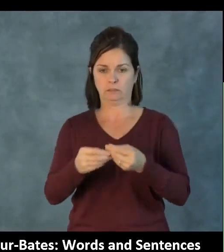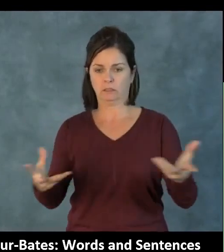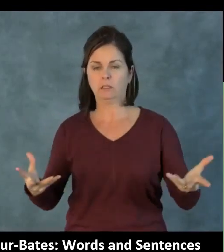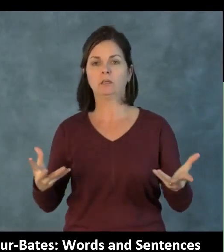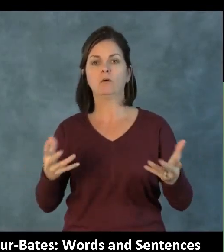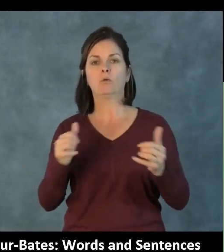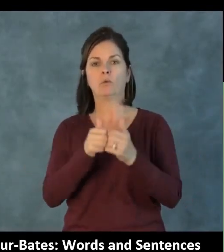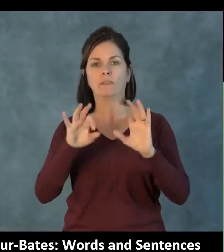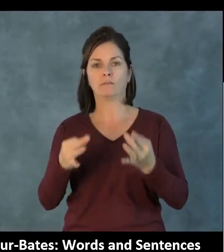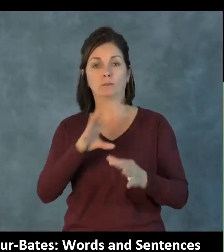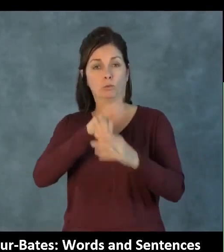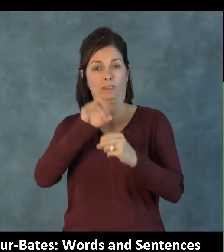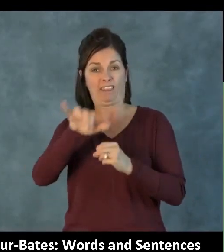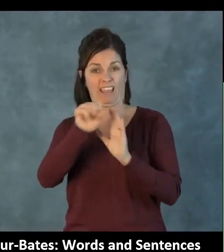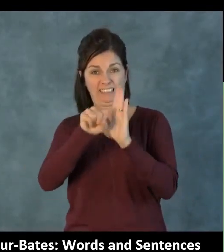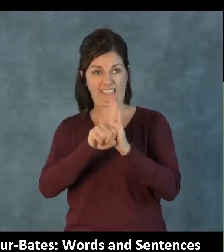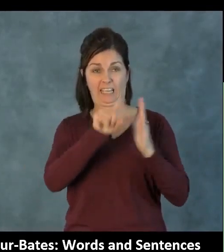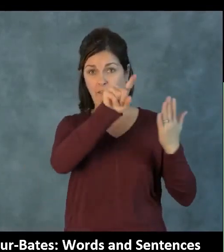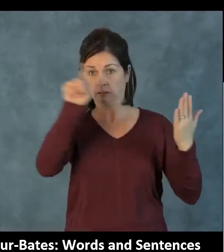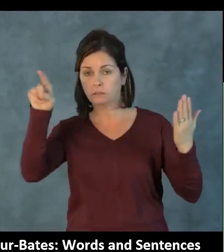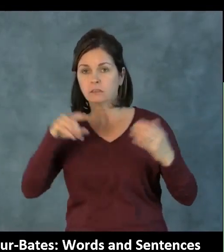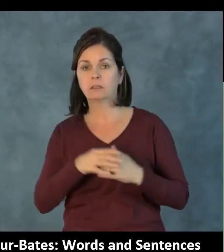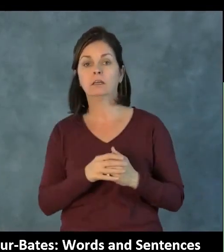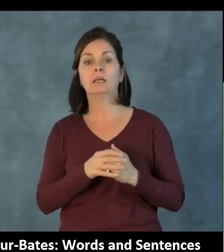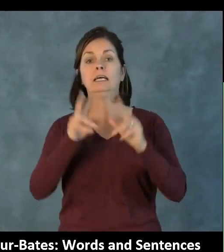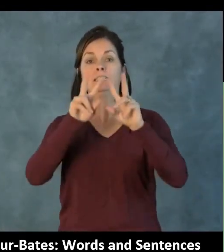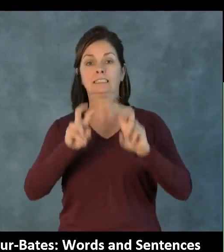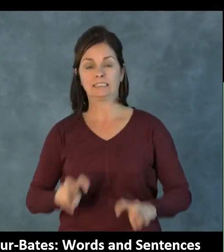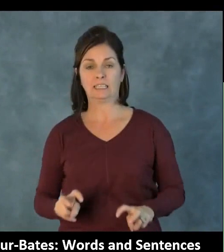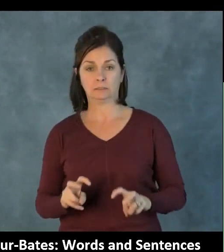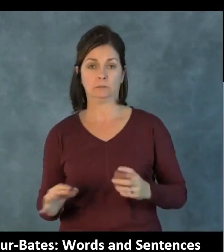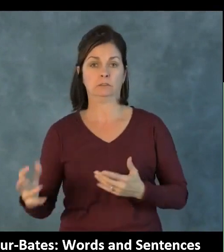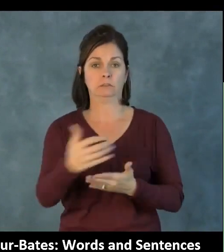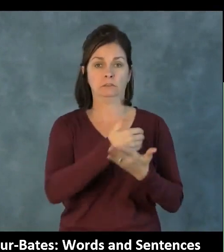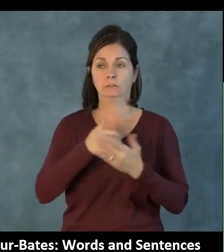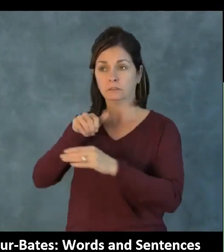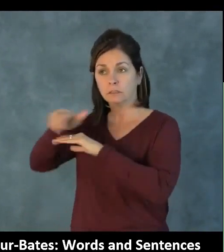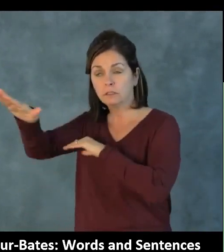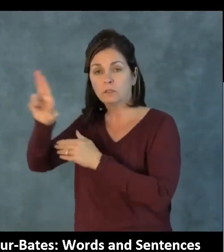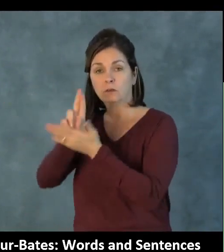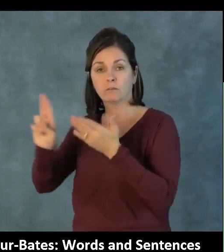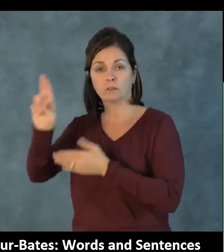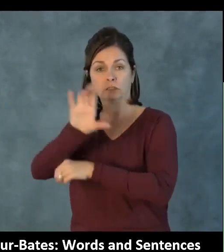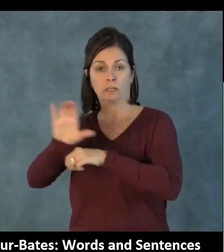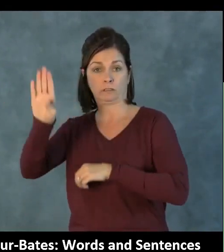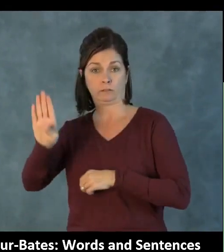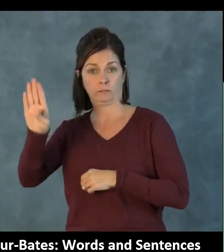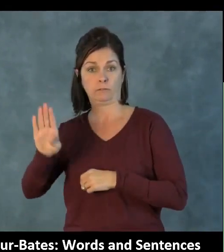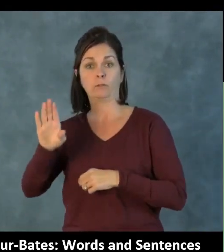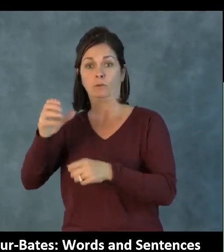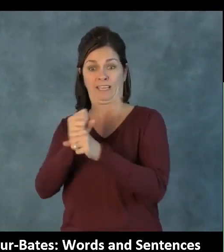within the state and the assessments are sent to the University of Colorado at Boulder. At Boulder